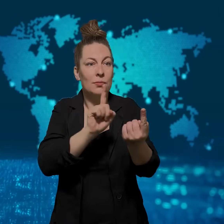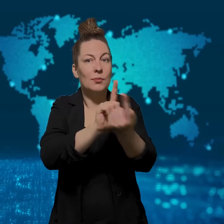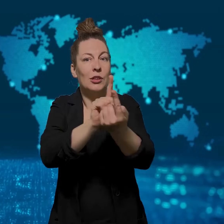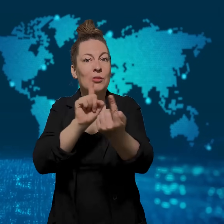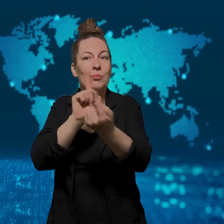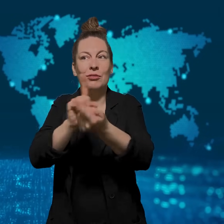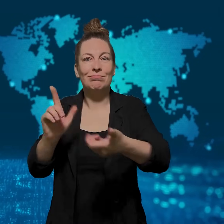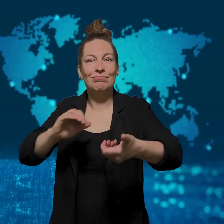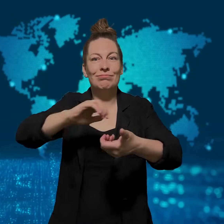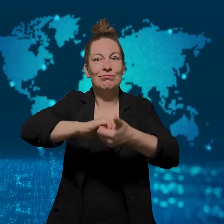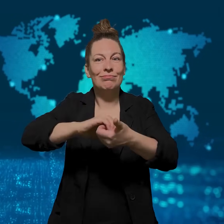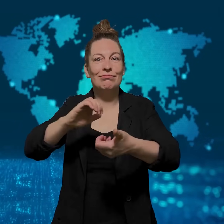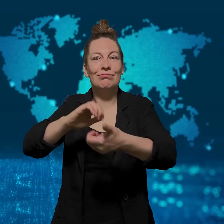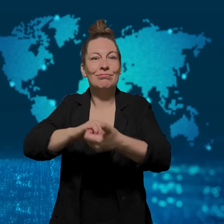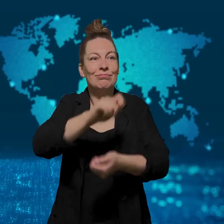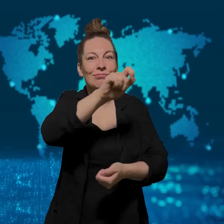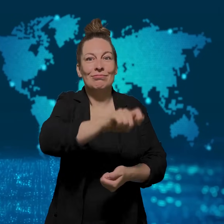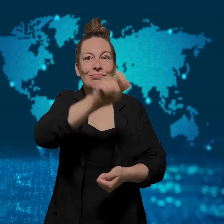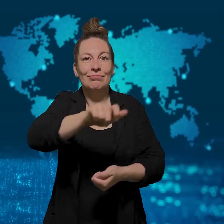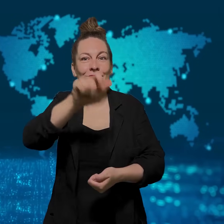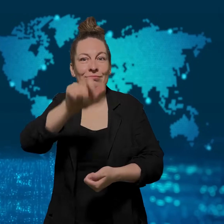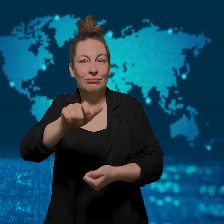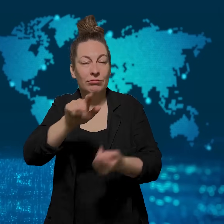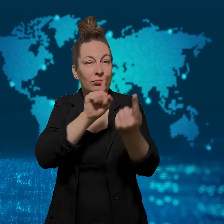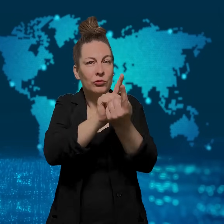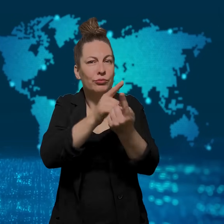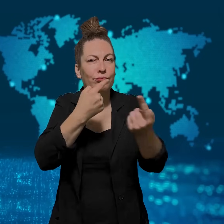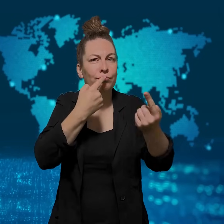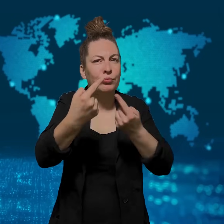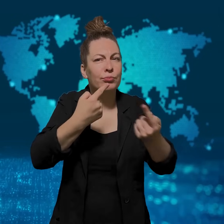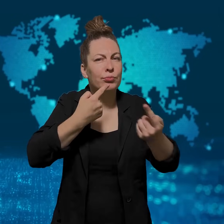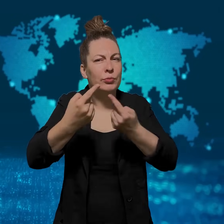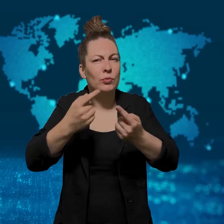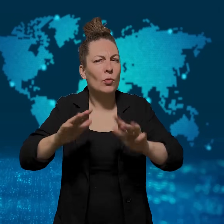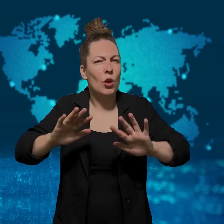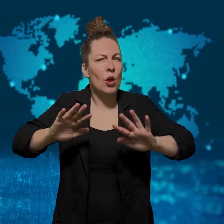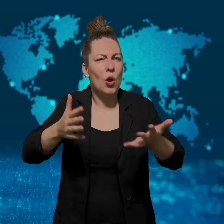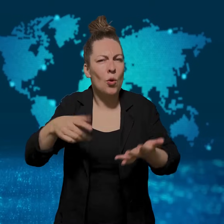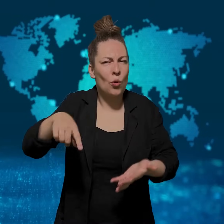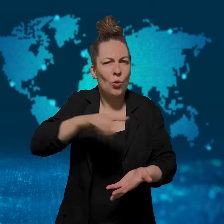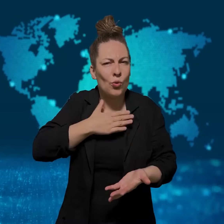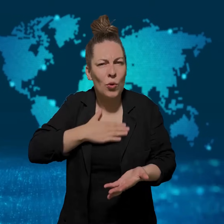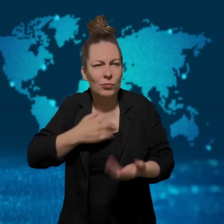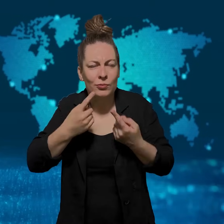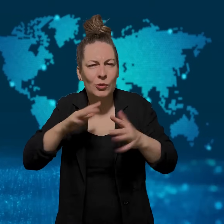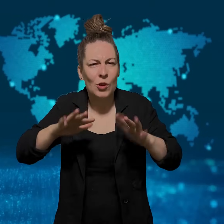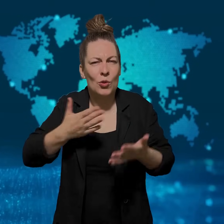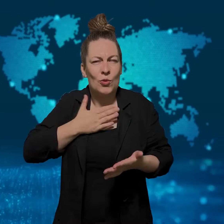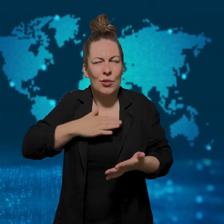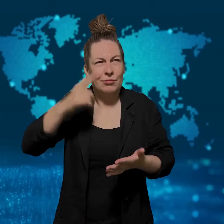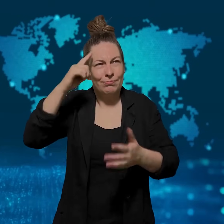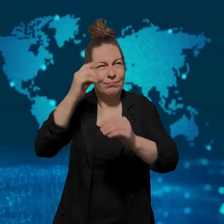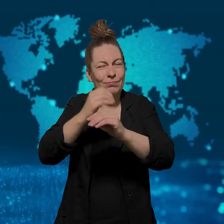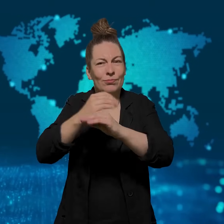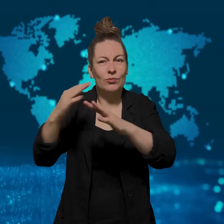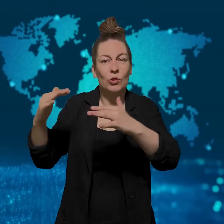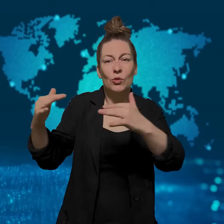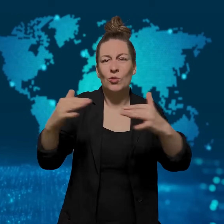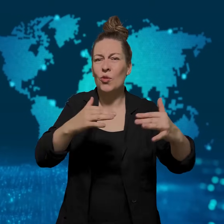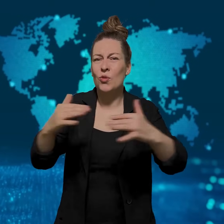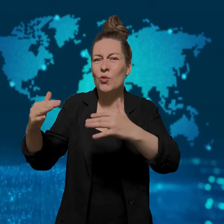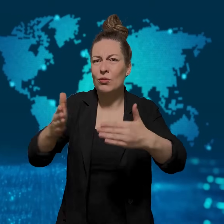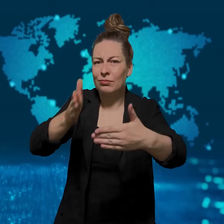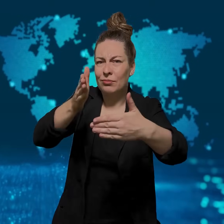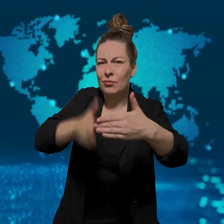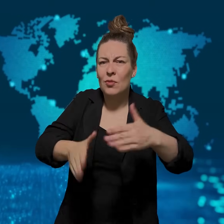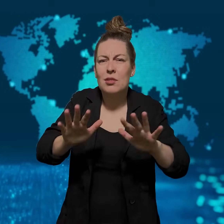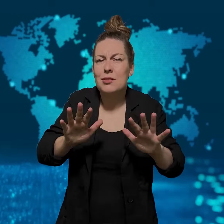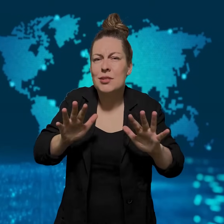joint tactical nuclear weapons drills.